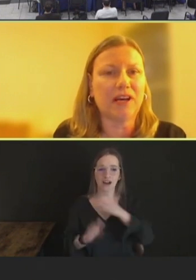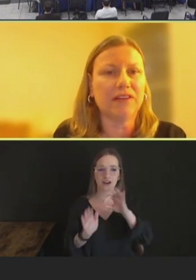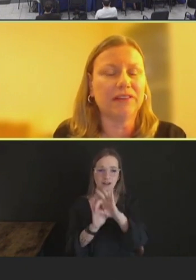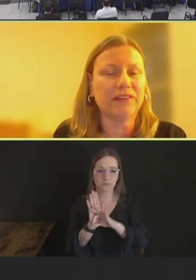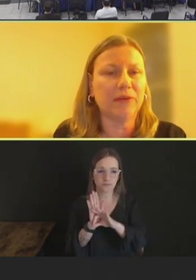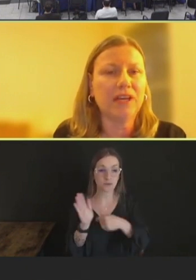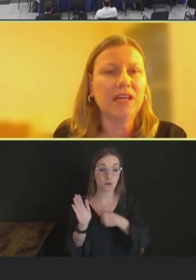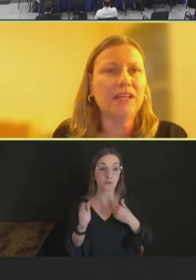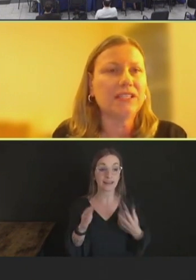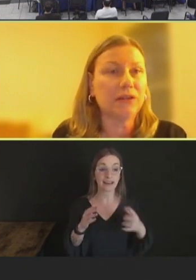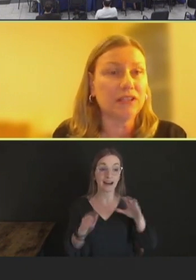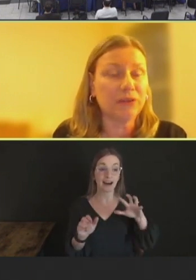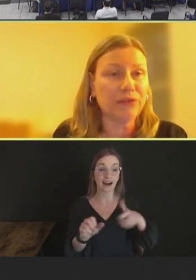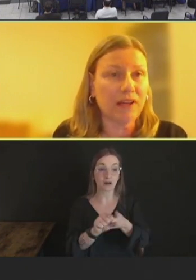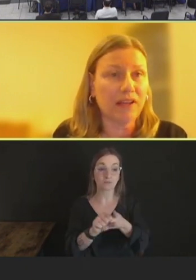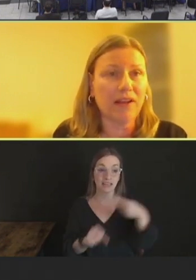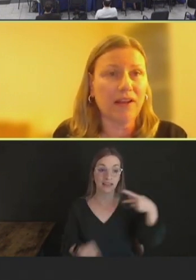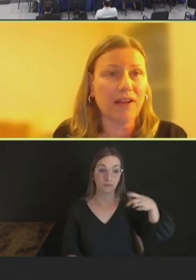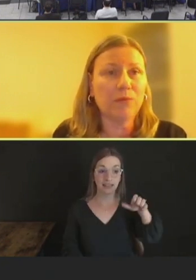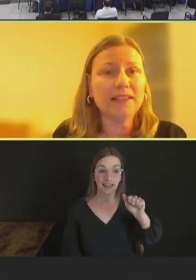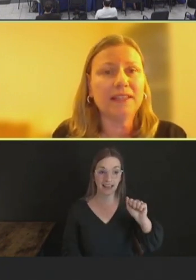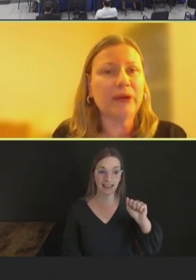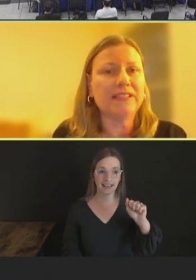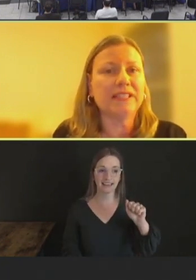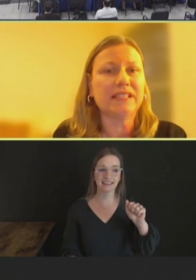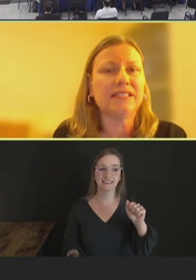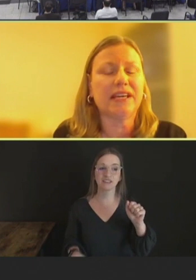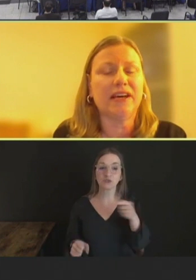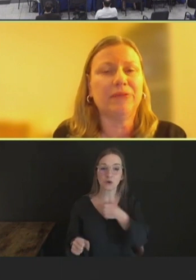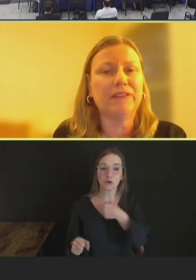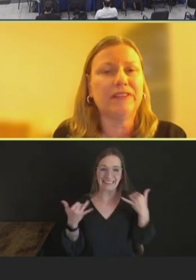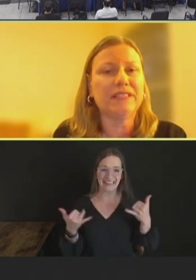episode algorithm so it could be run on a weekly basis.